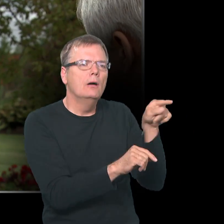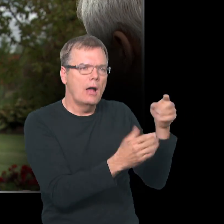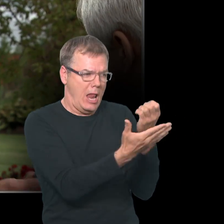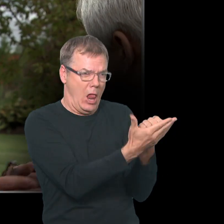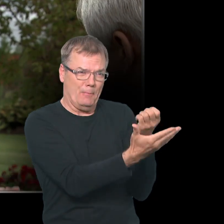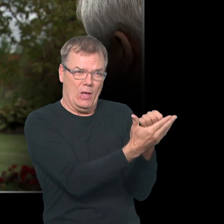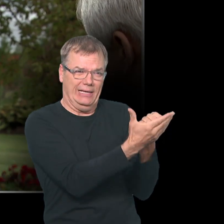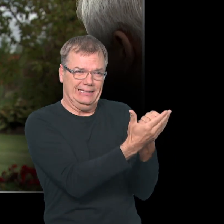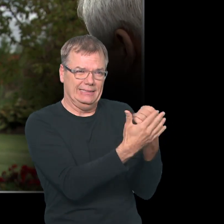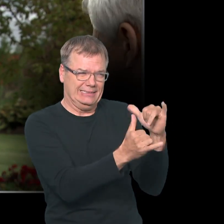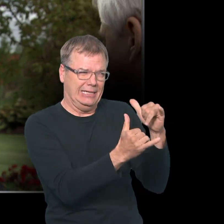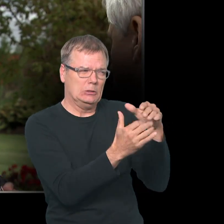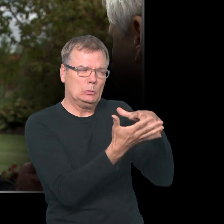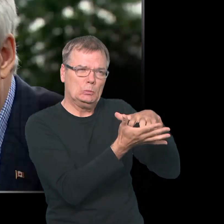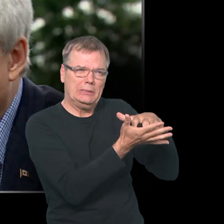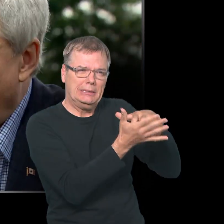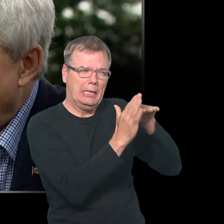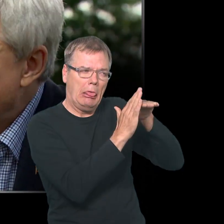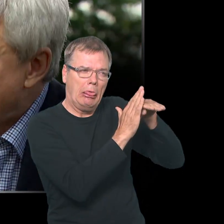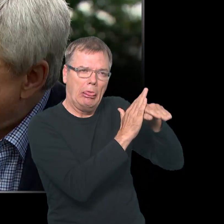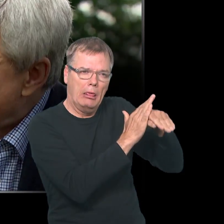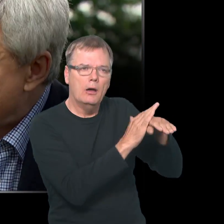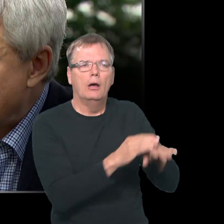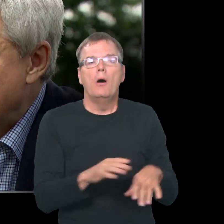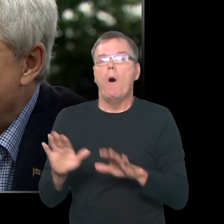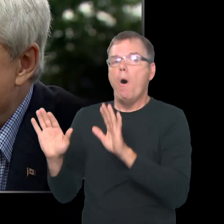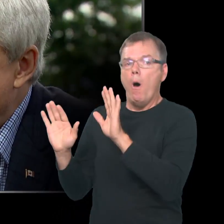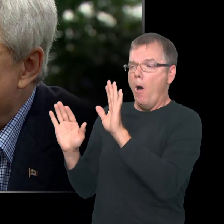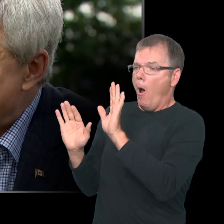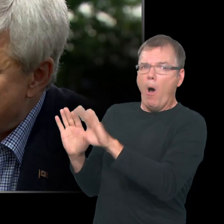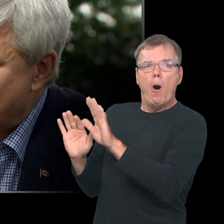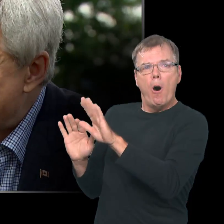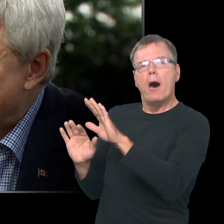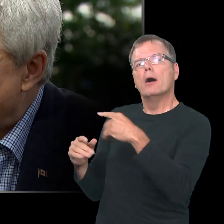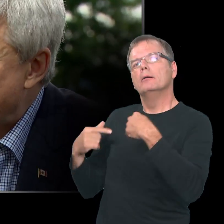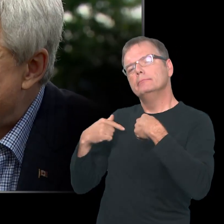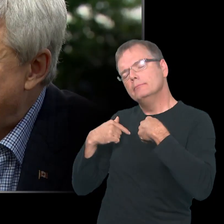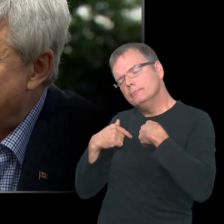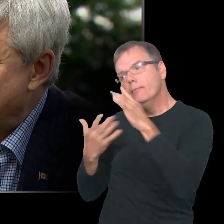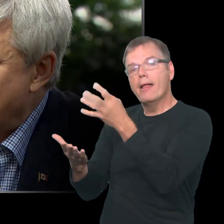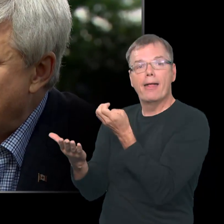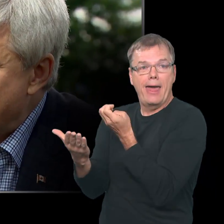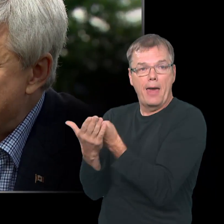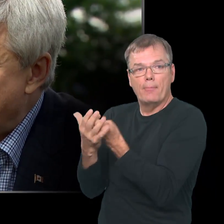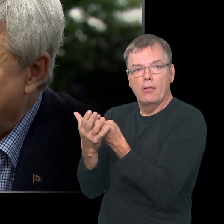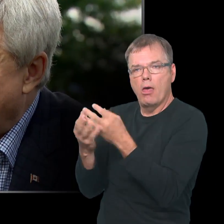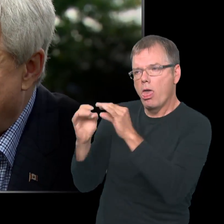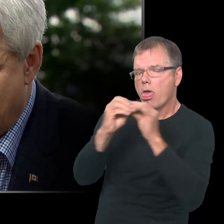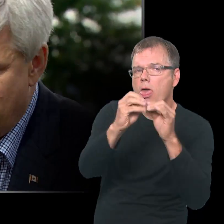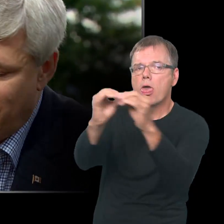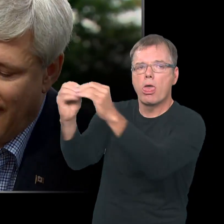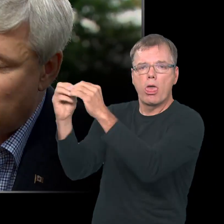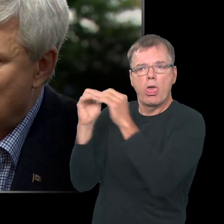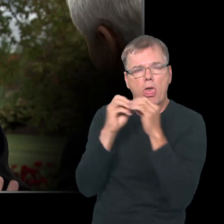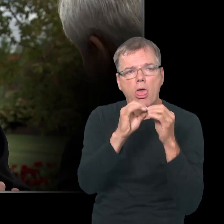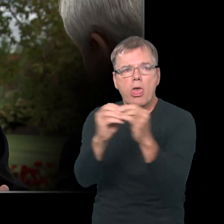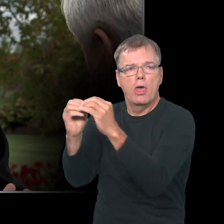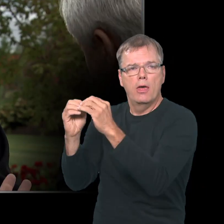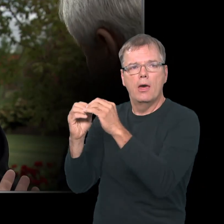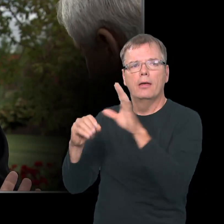However, the r-word is still attached to the Canadian economy at the moment in terms of the big picture. Actually, I think the truth is, there is a real debate